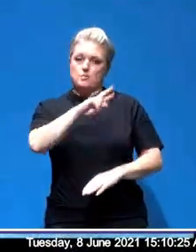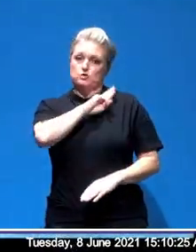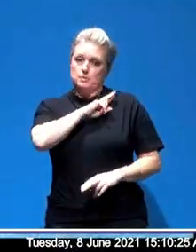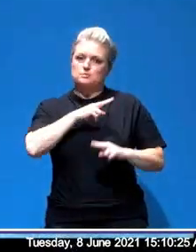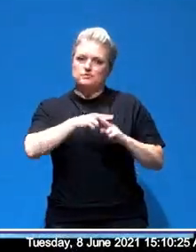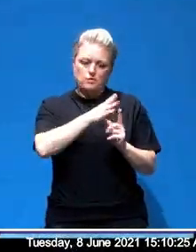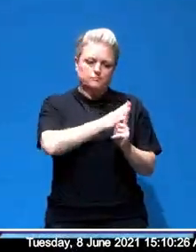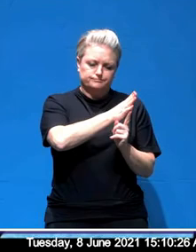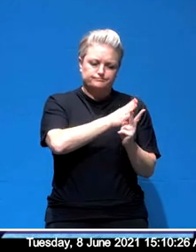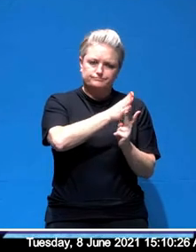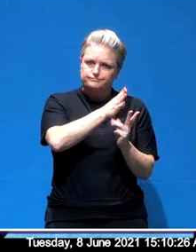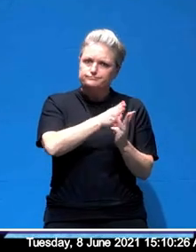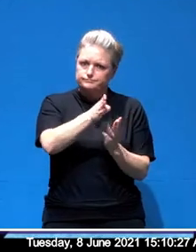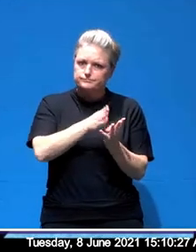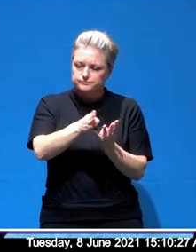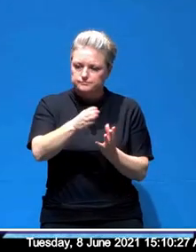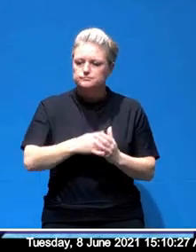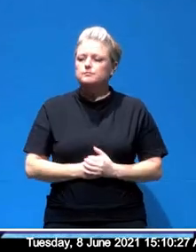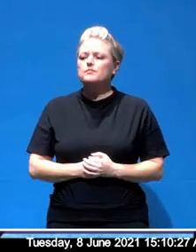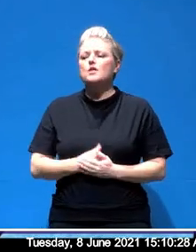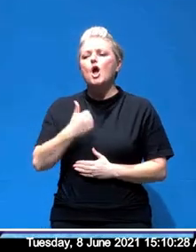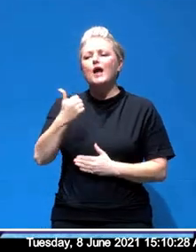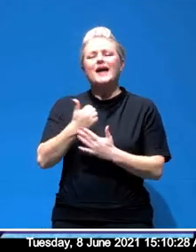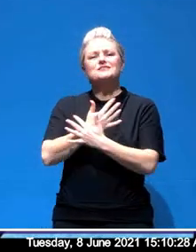How many staff are your direct reports, do you know?